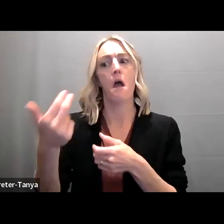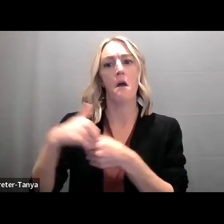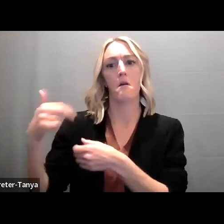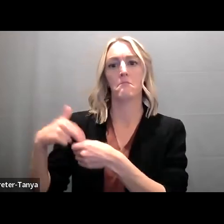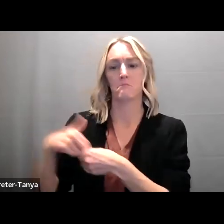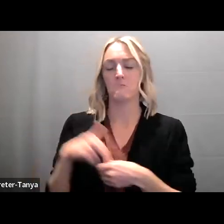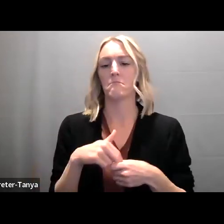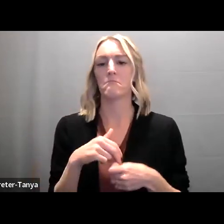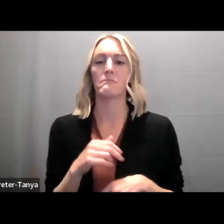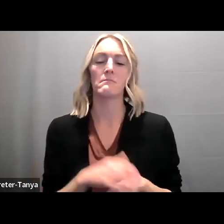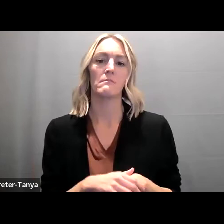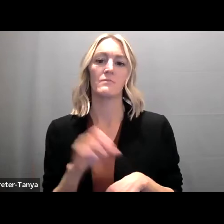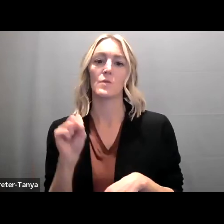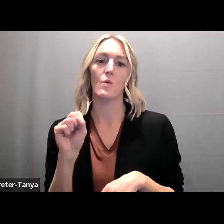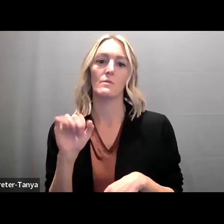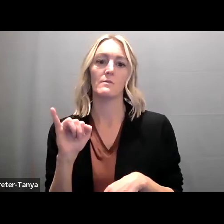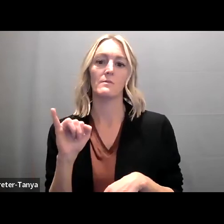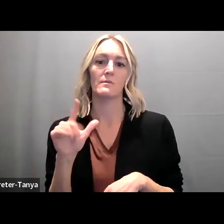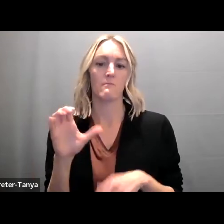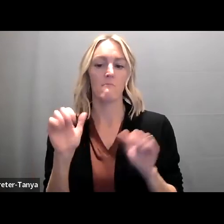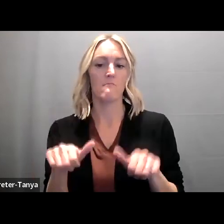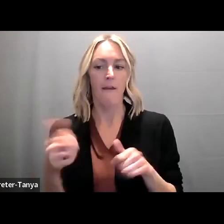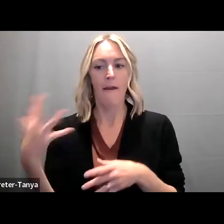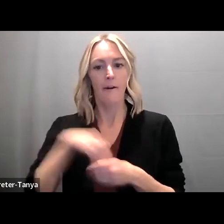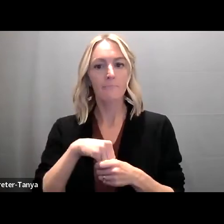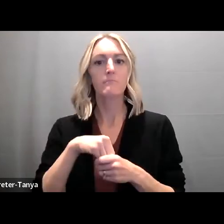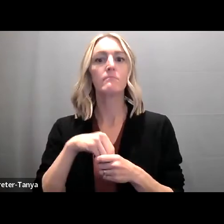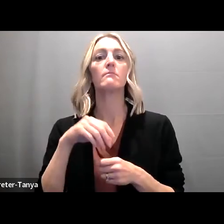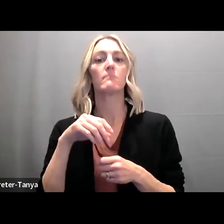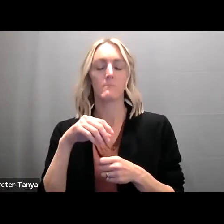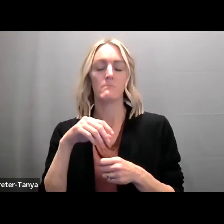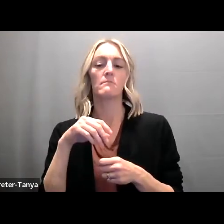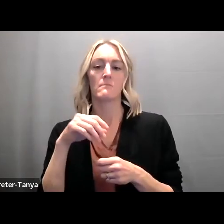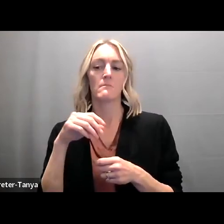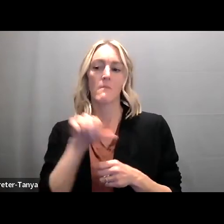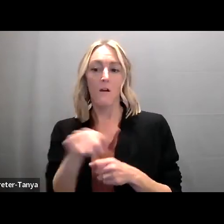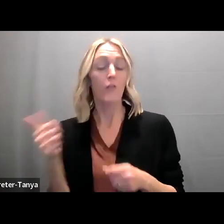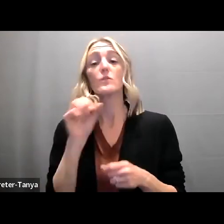The so SILCK can engage through work that already occurring and become a part of that work.